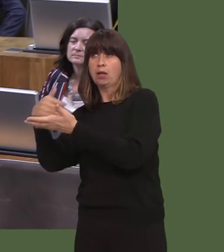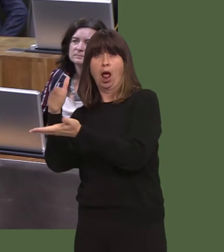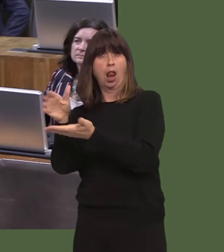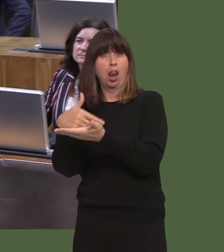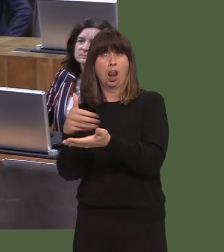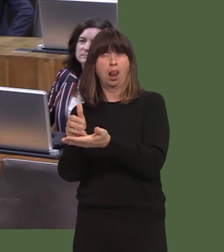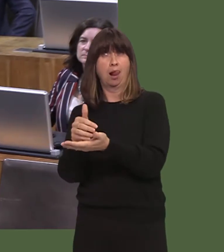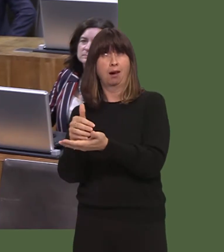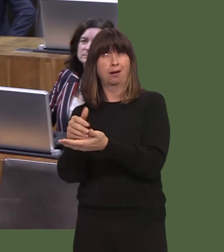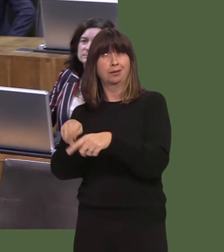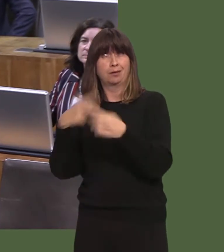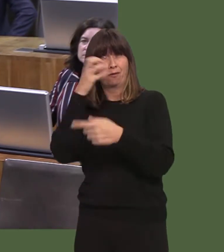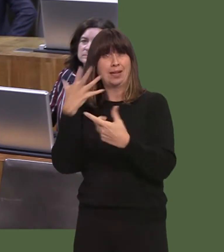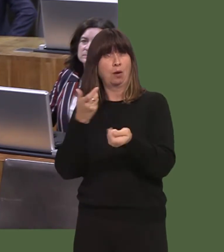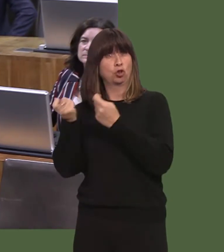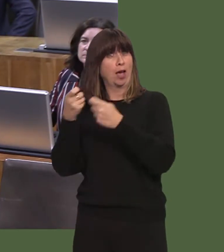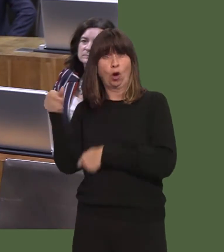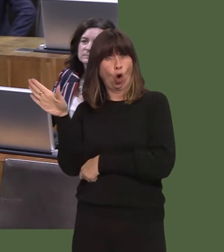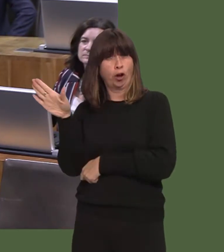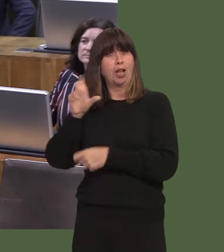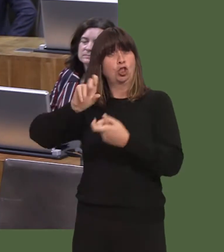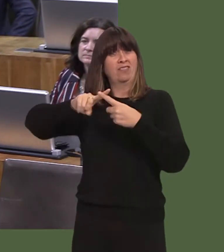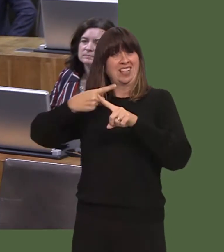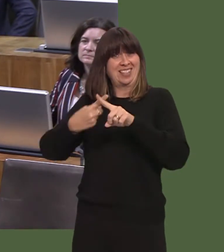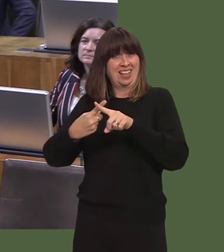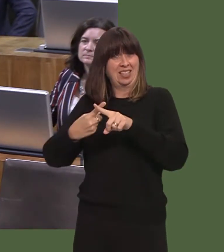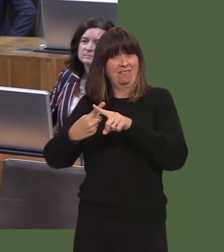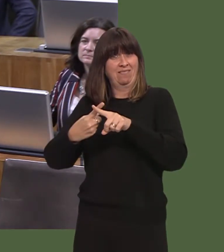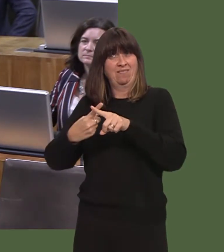The chair is no longer there. The chief executive is still new in the job.